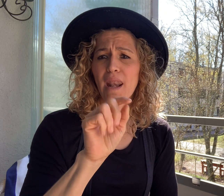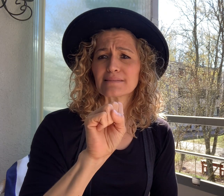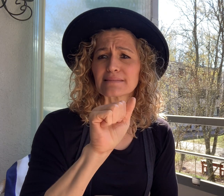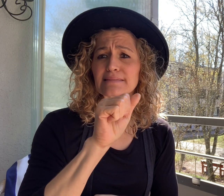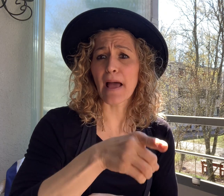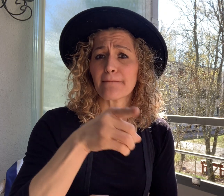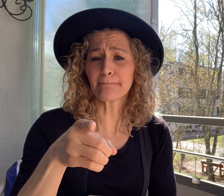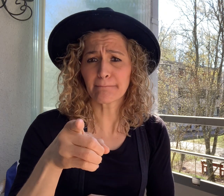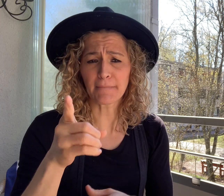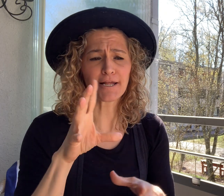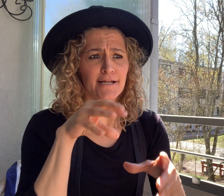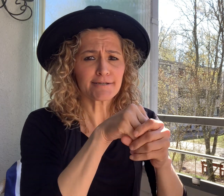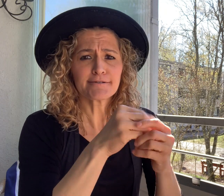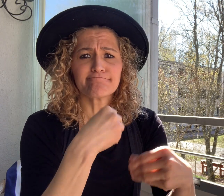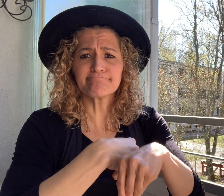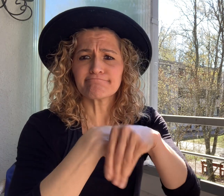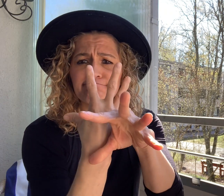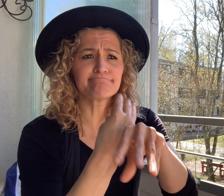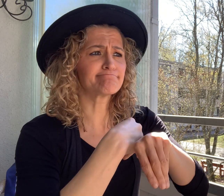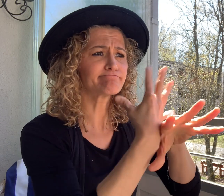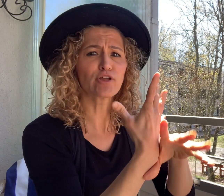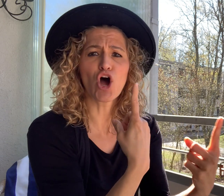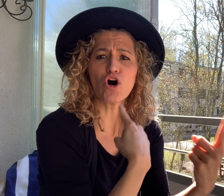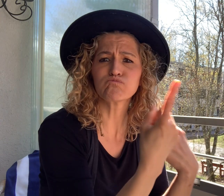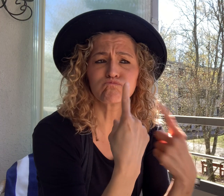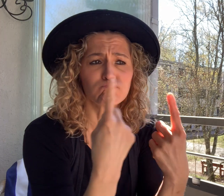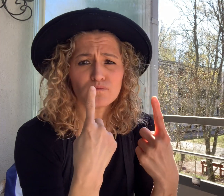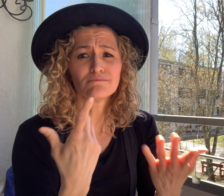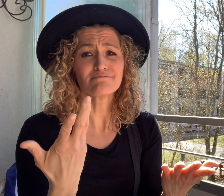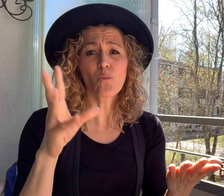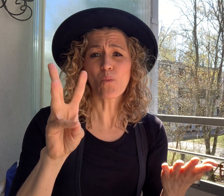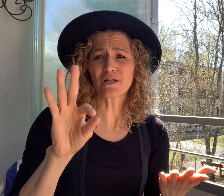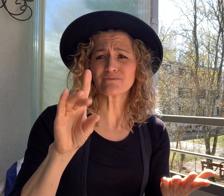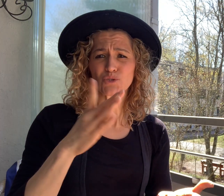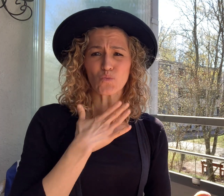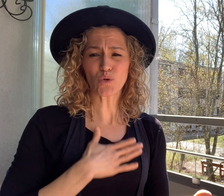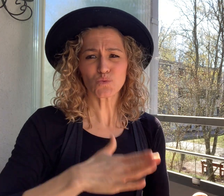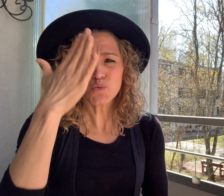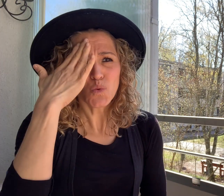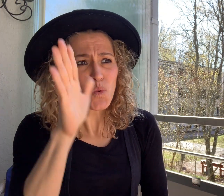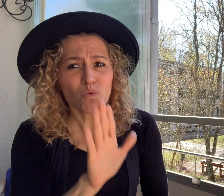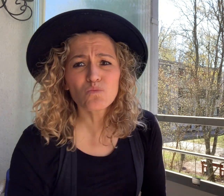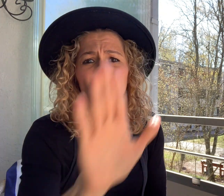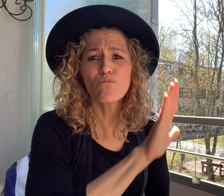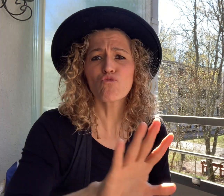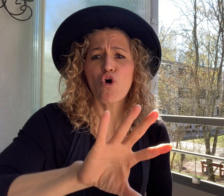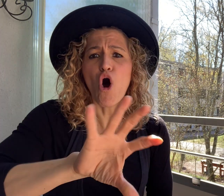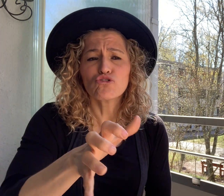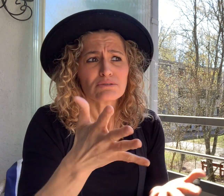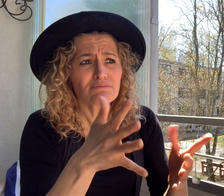with WFD country members regarding the coronavirus situation